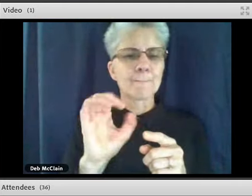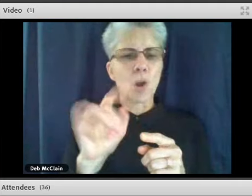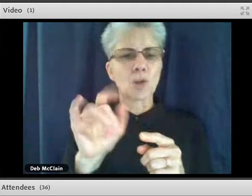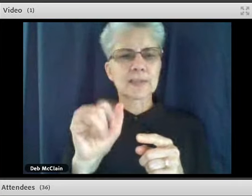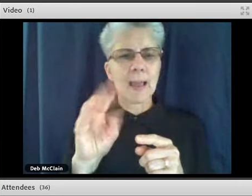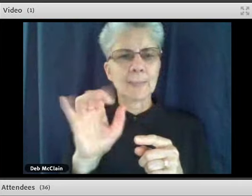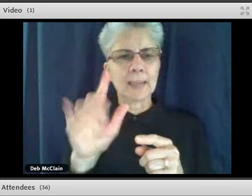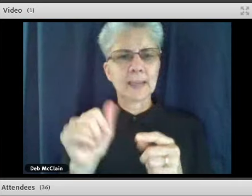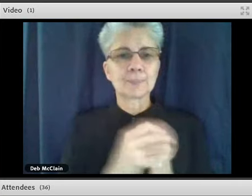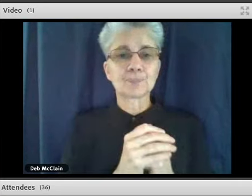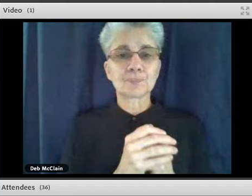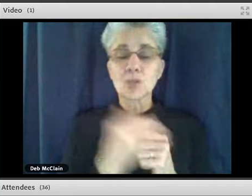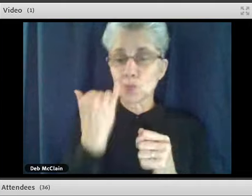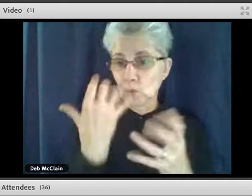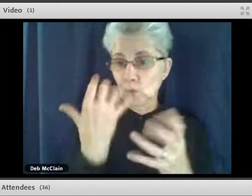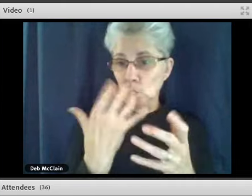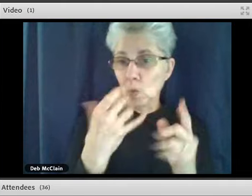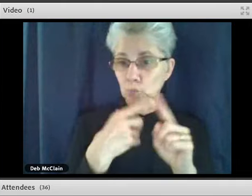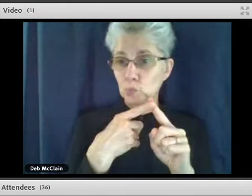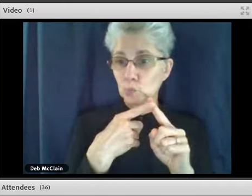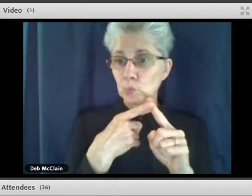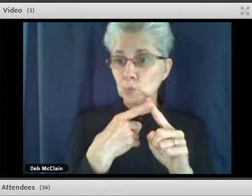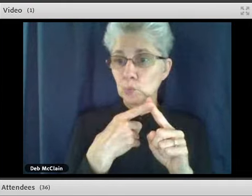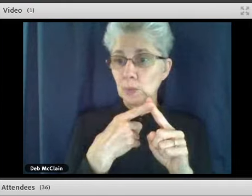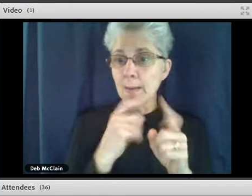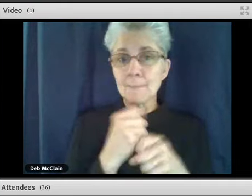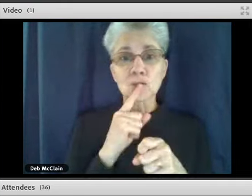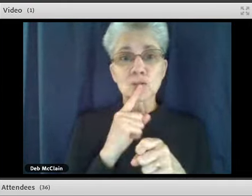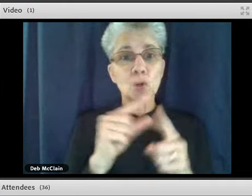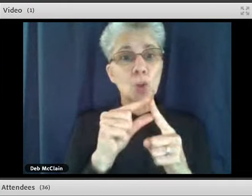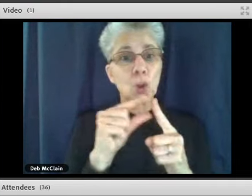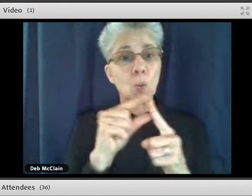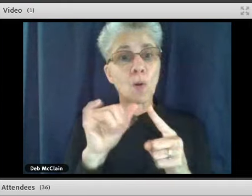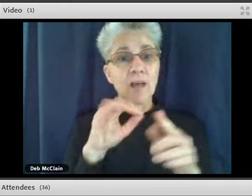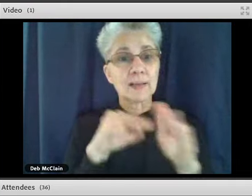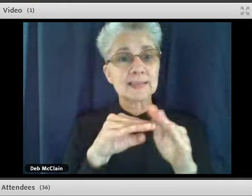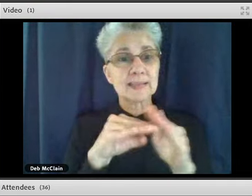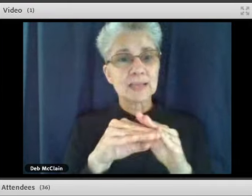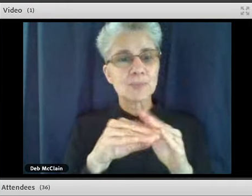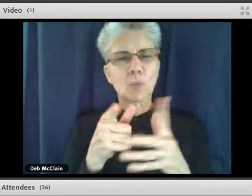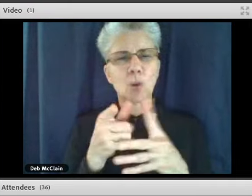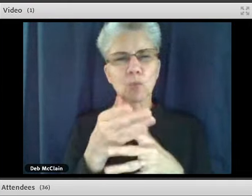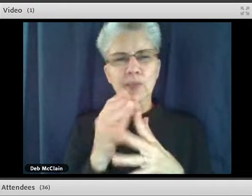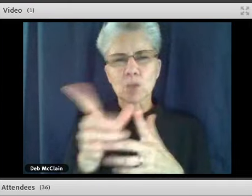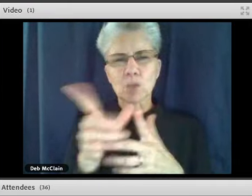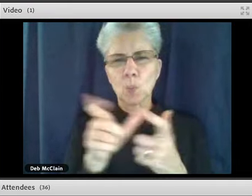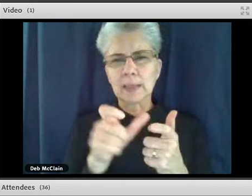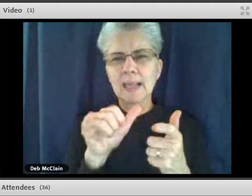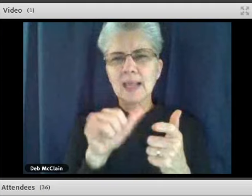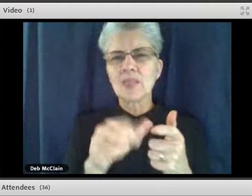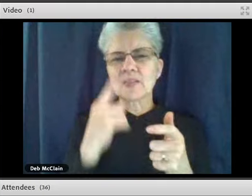you HTML, and your multimedia. So, if you wanted to make sure your Word file is accessible --